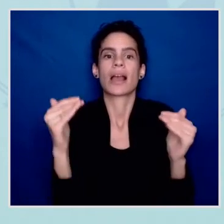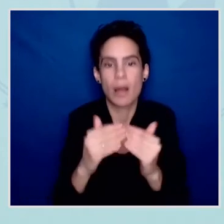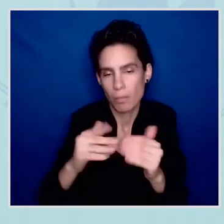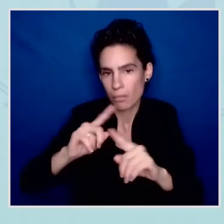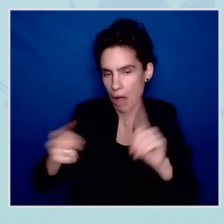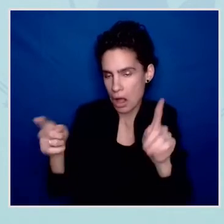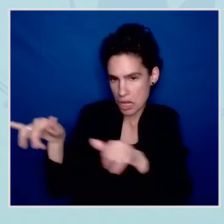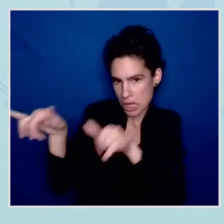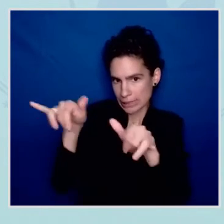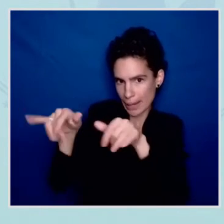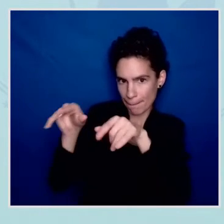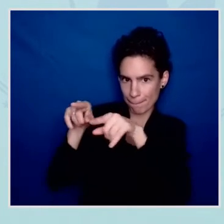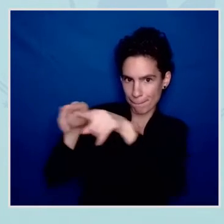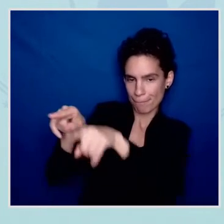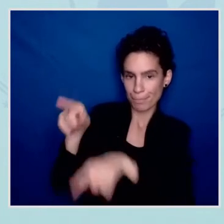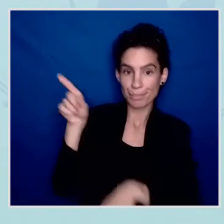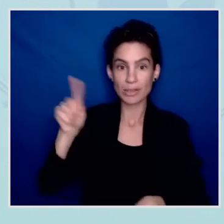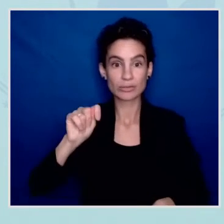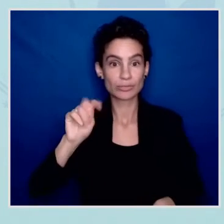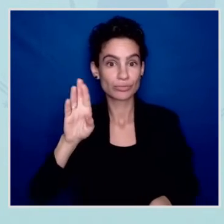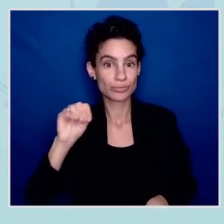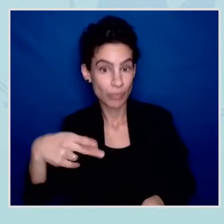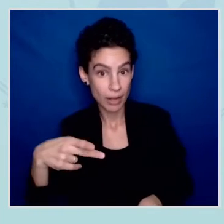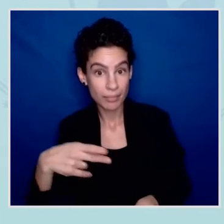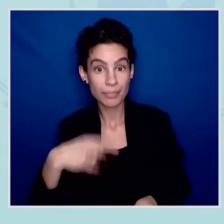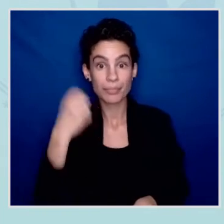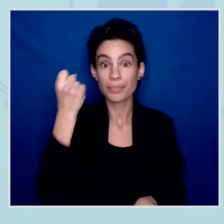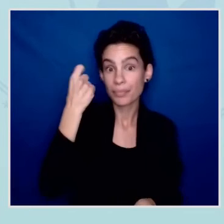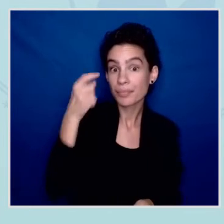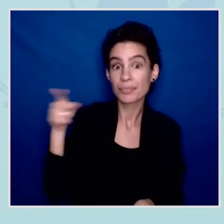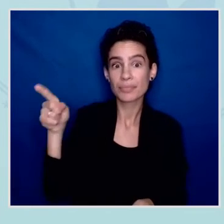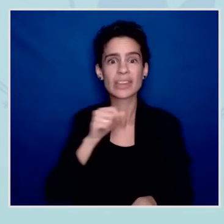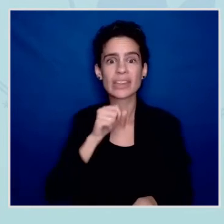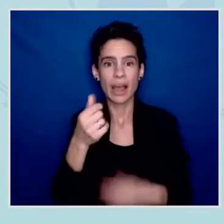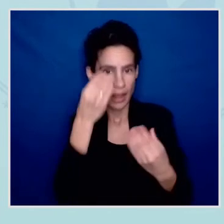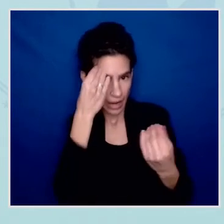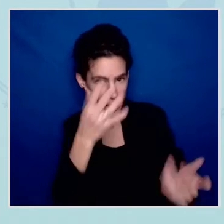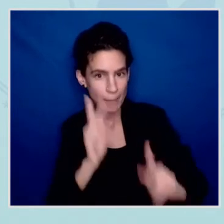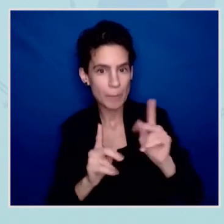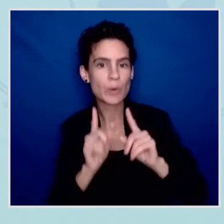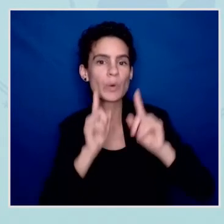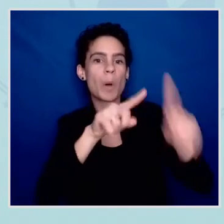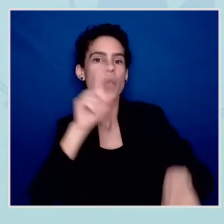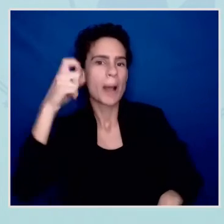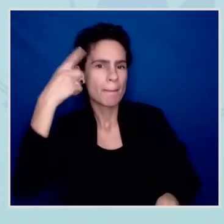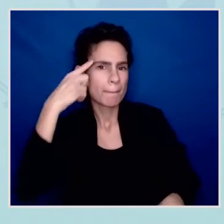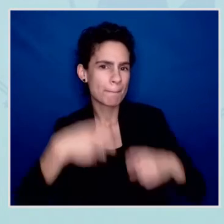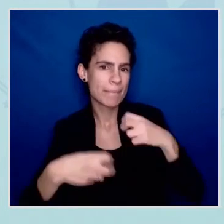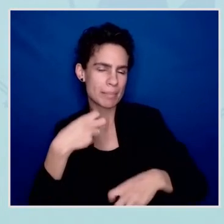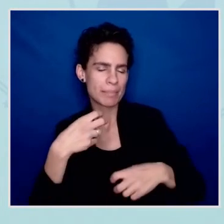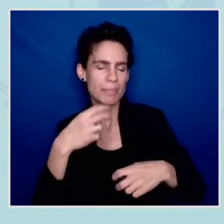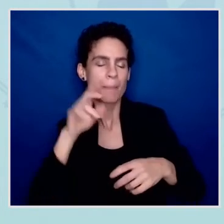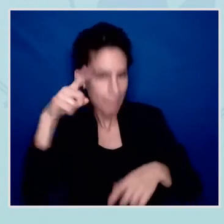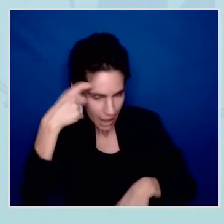THE WORLD ARE AS RESPONSIBLE, IN TERMS OF PEOPLE BELIEVING